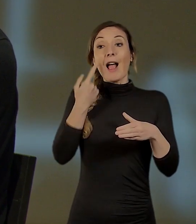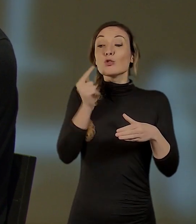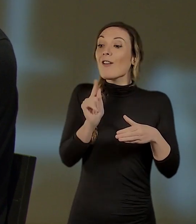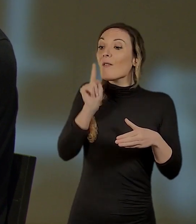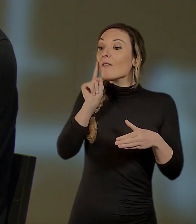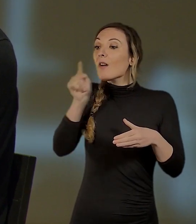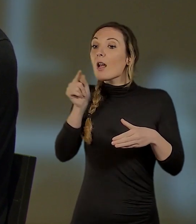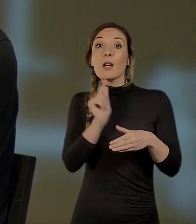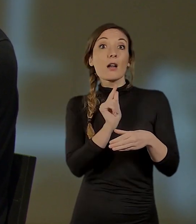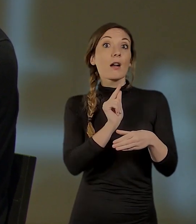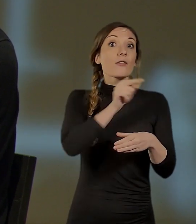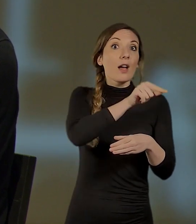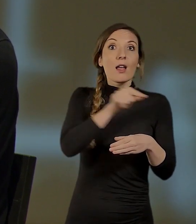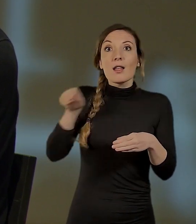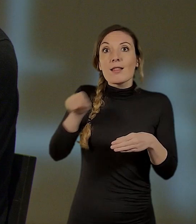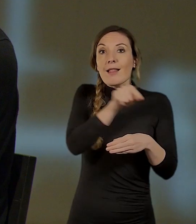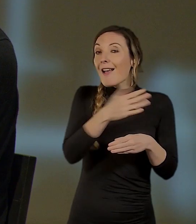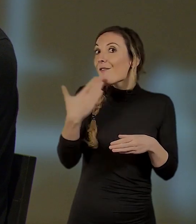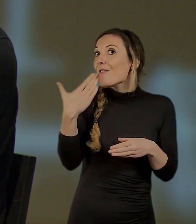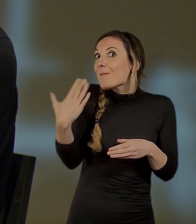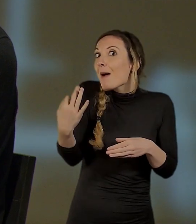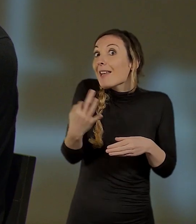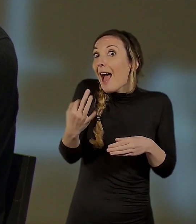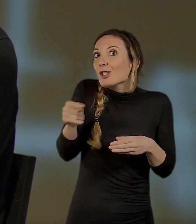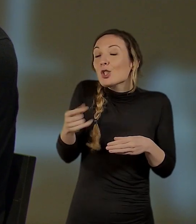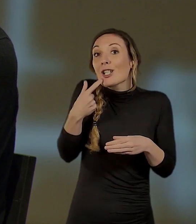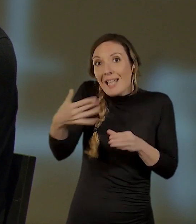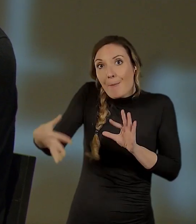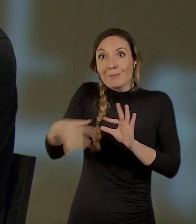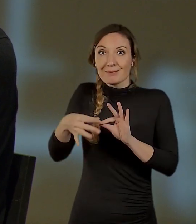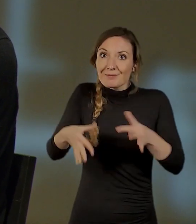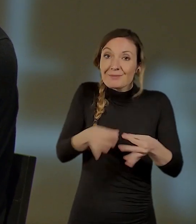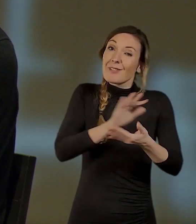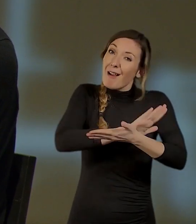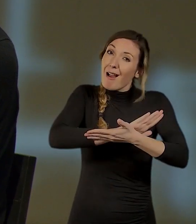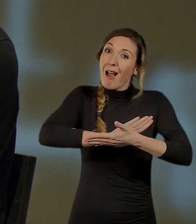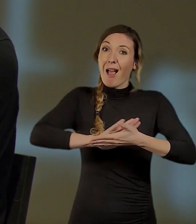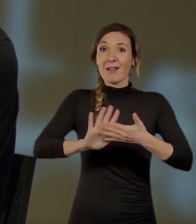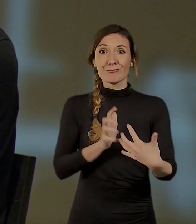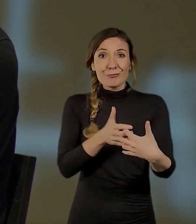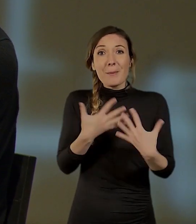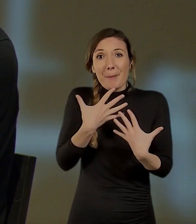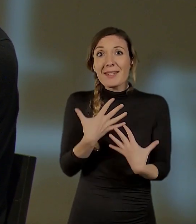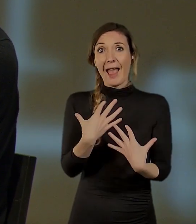And of course it starts with the involvement of residents within the framework of participation.